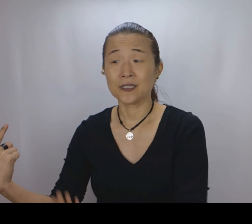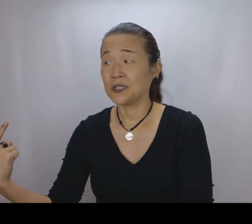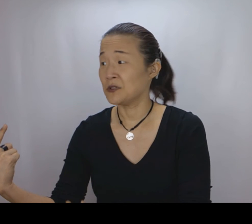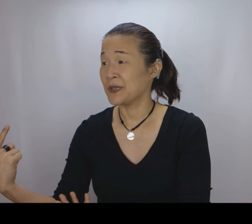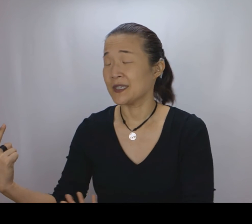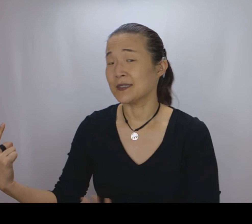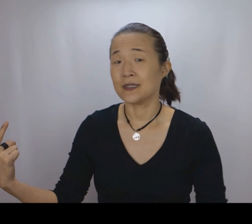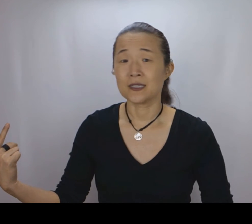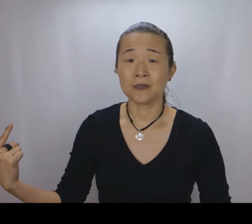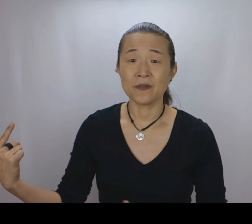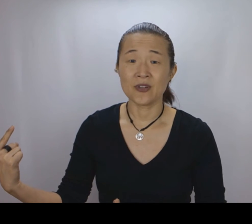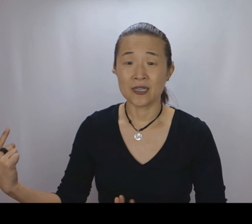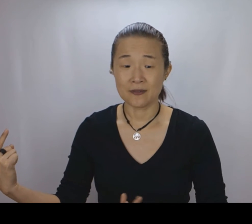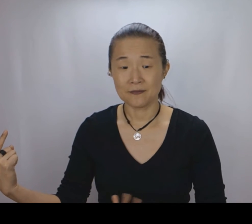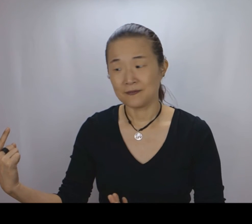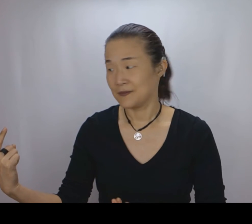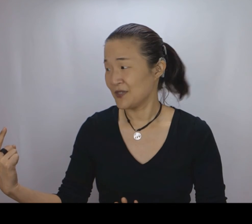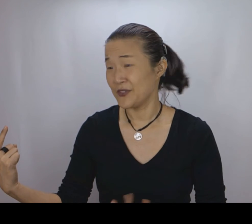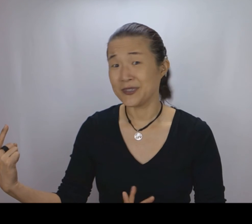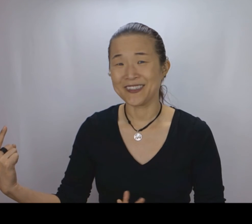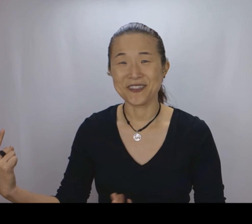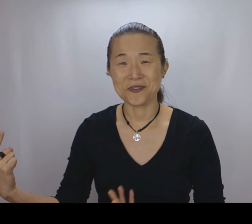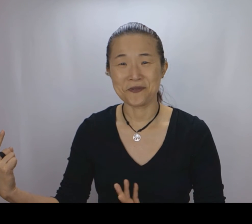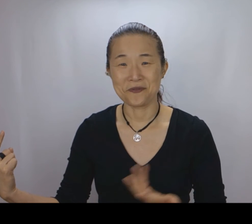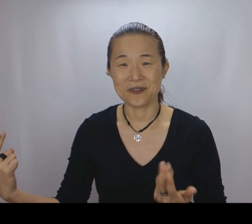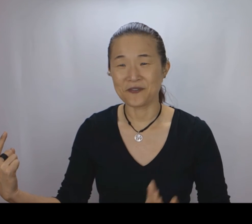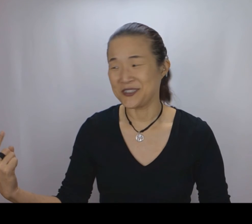because it's going to be very confusing to reference